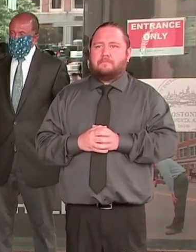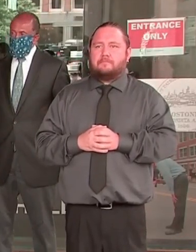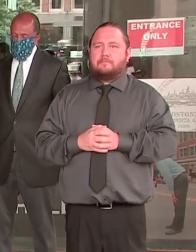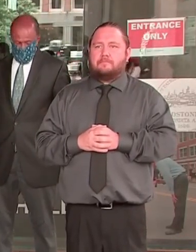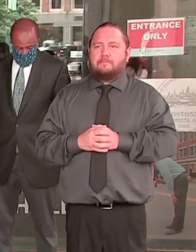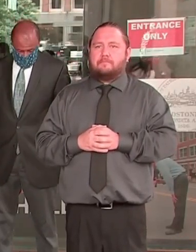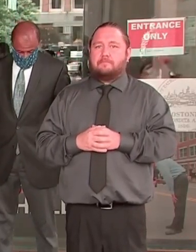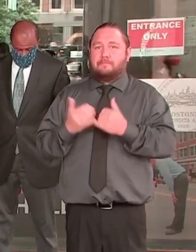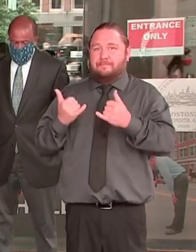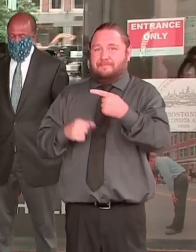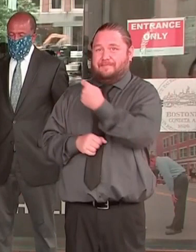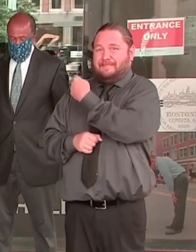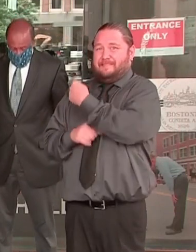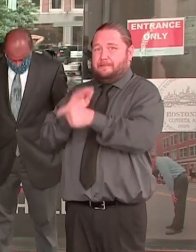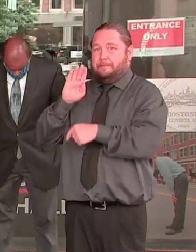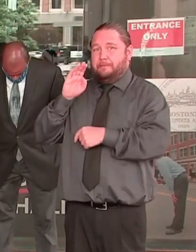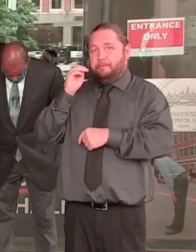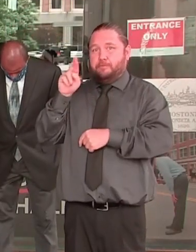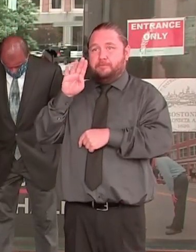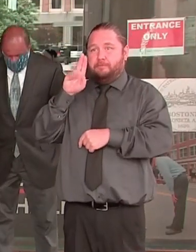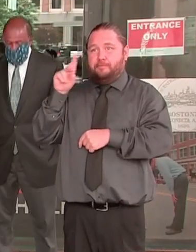THE PANEL WE HAVE PUT TOGETHER